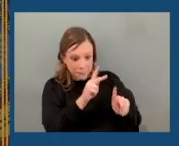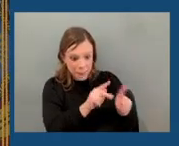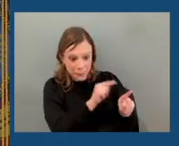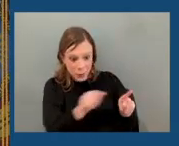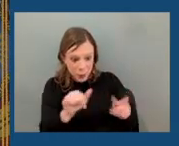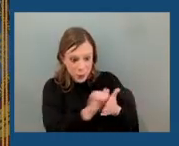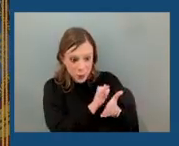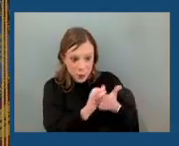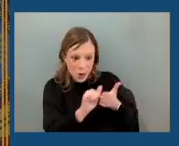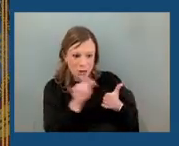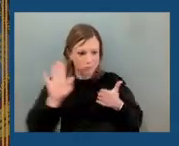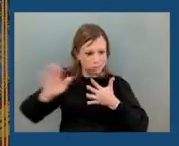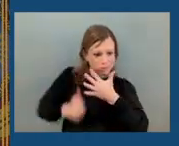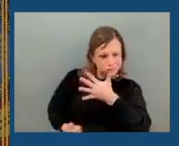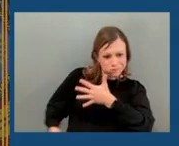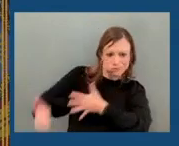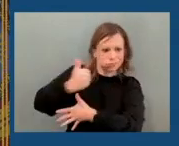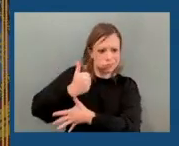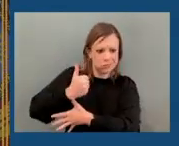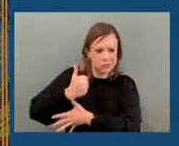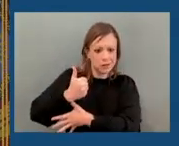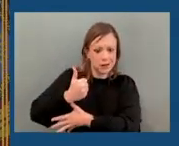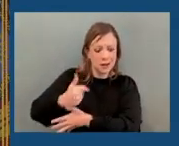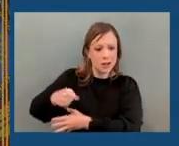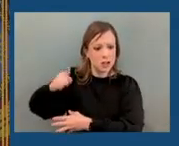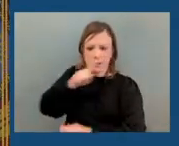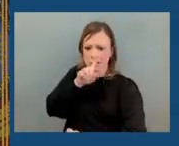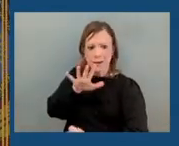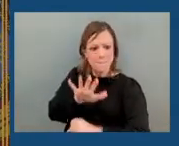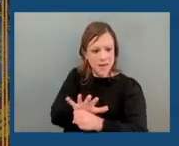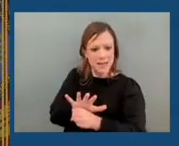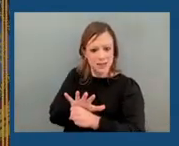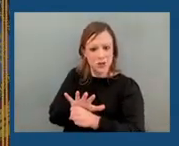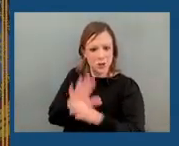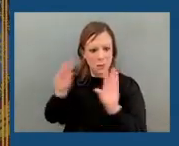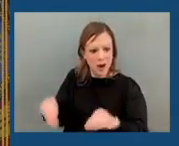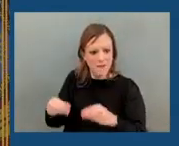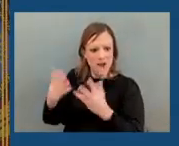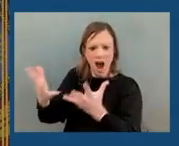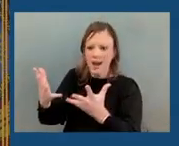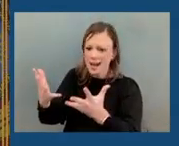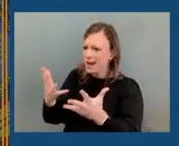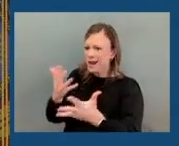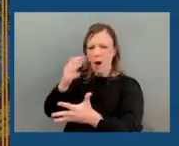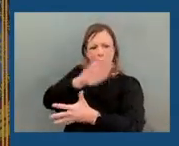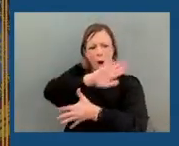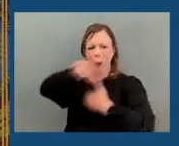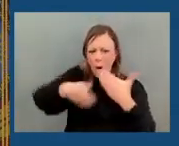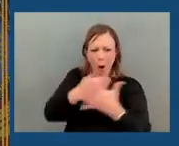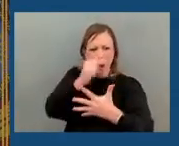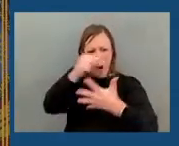and she's committed to giving us every tool needed to do our jobs